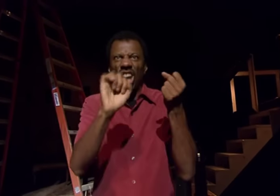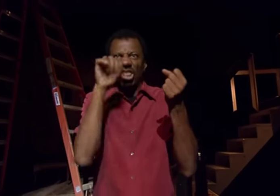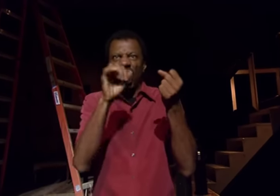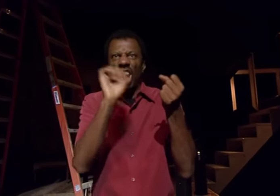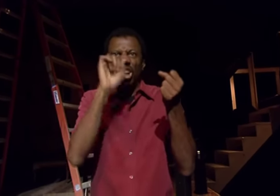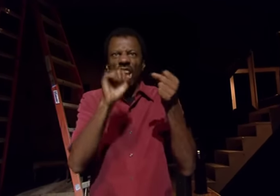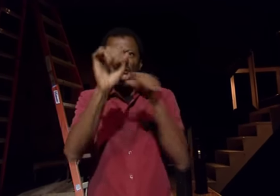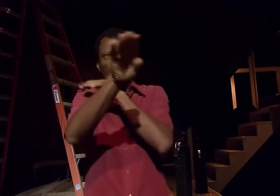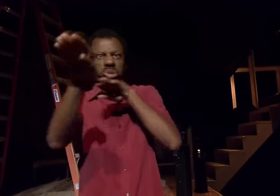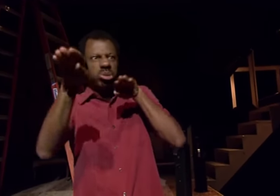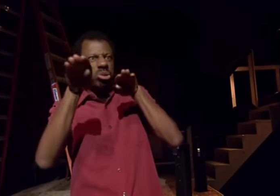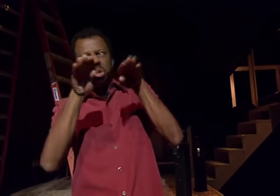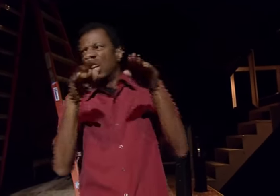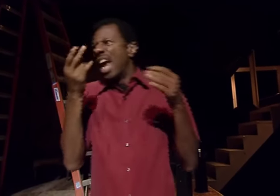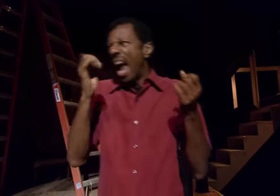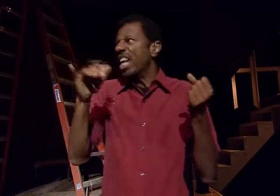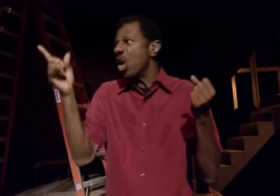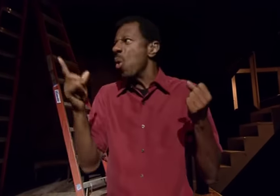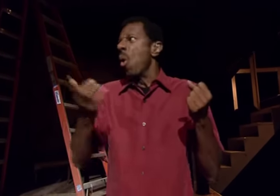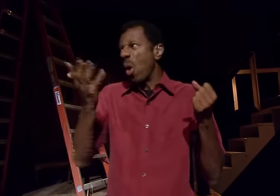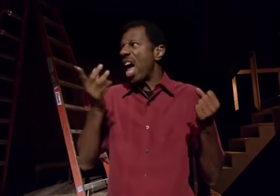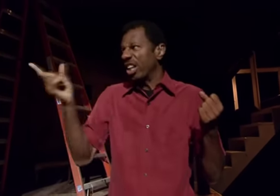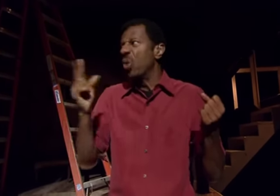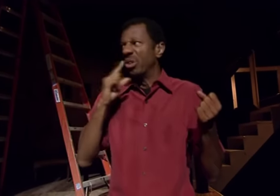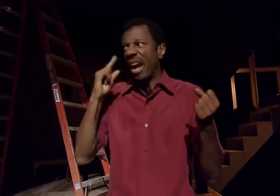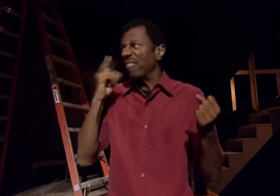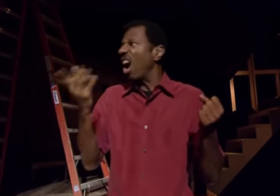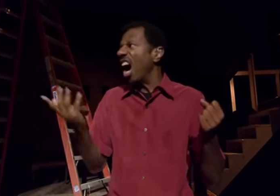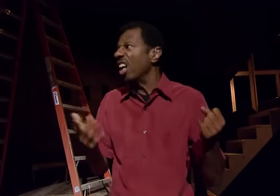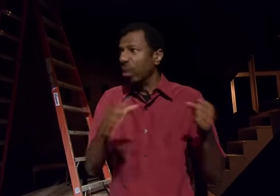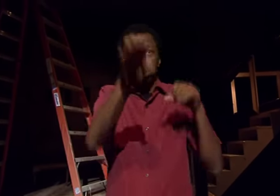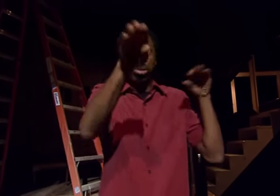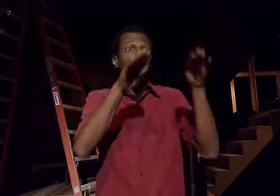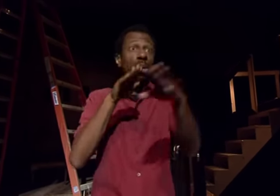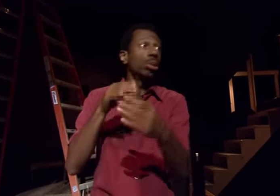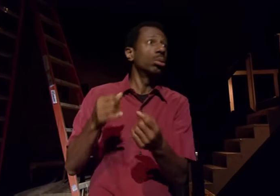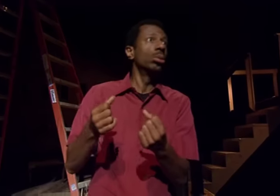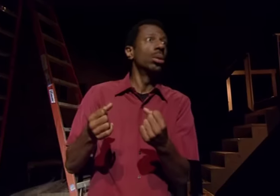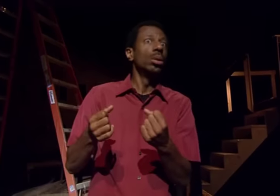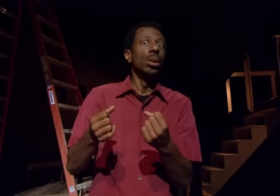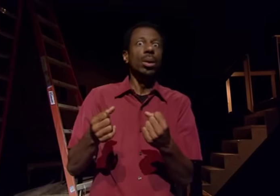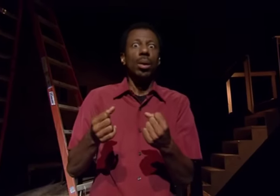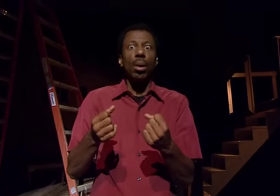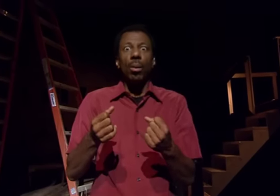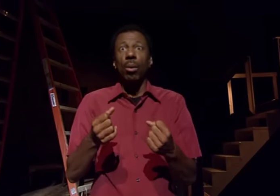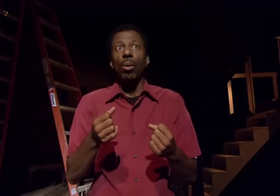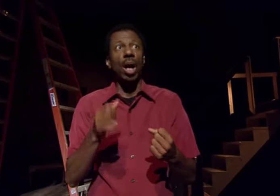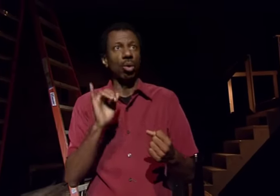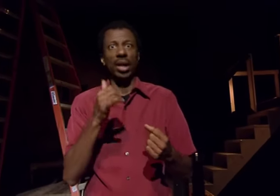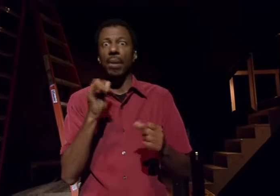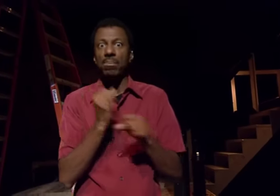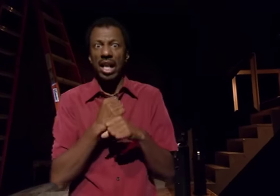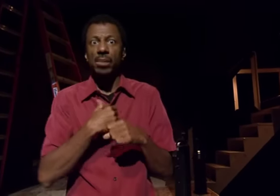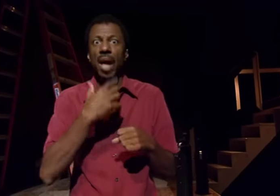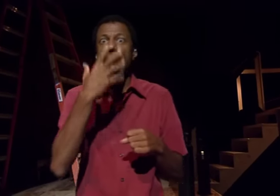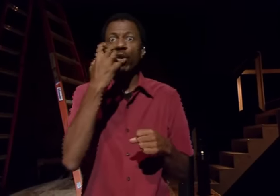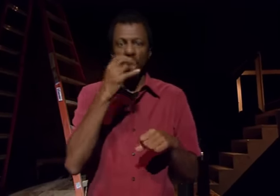(imitates honking) "Hey you, what are you-- deaf, huh?" (zooms off) Wow, that makes me angry.